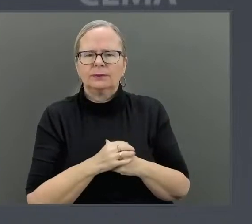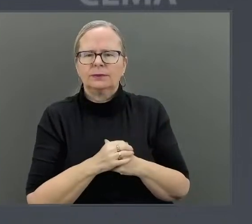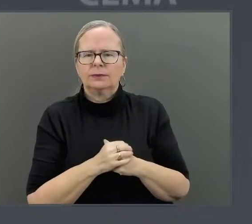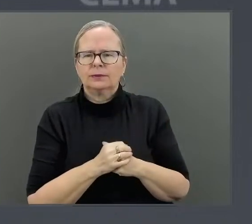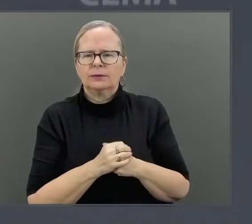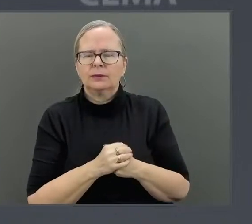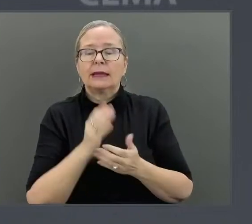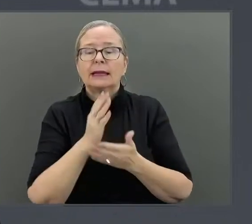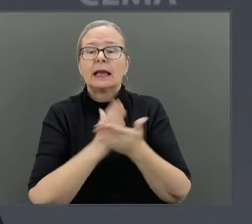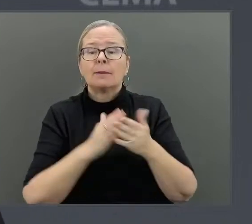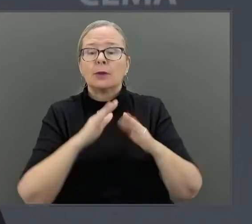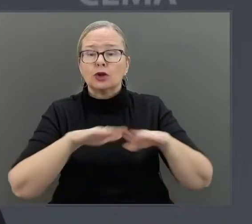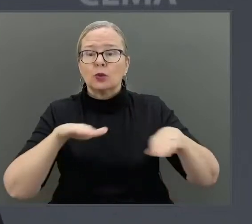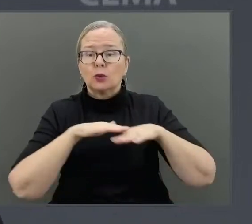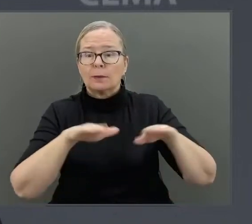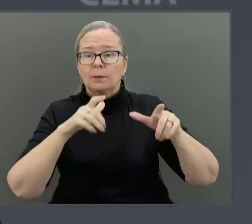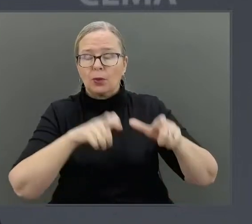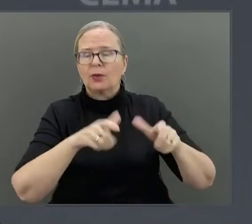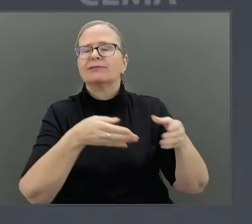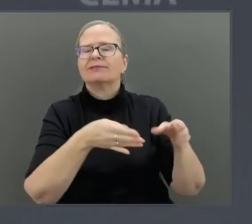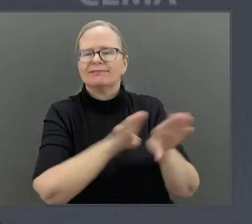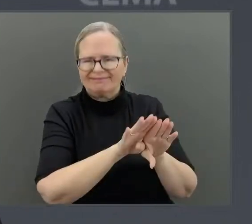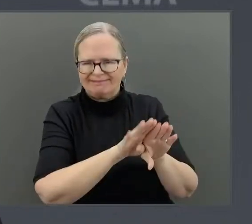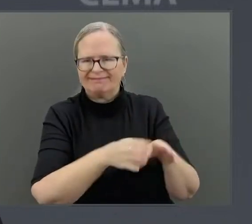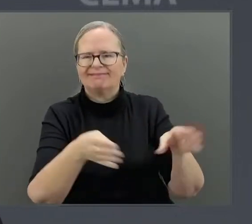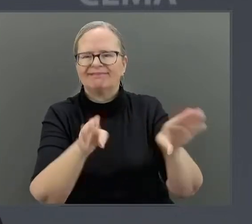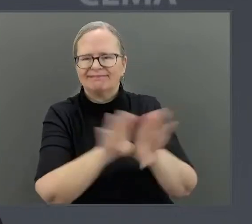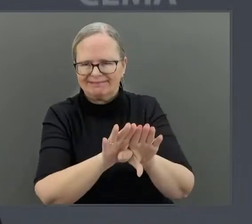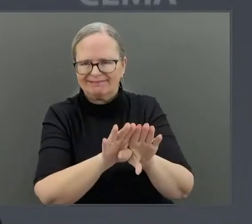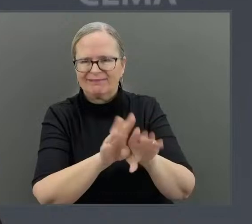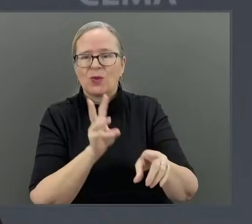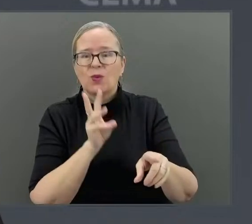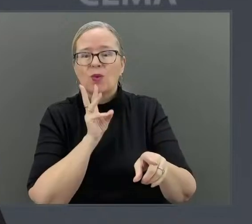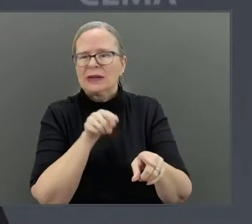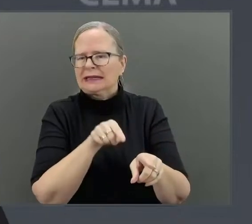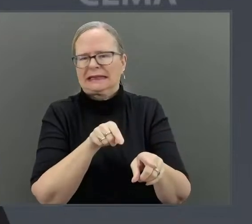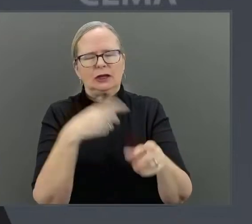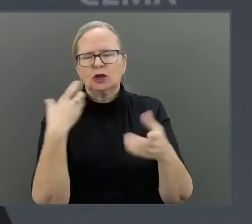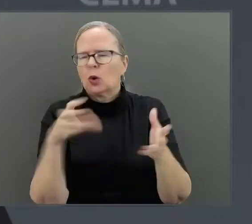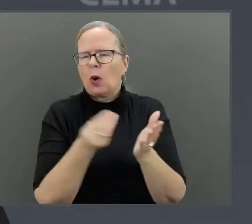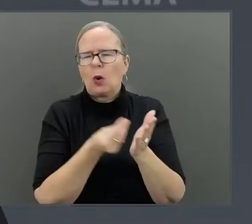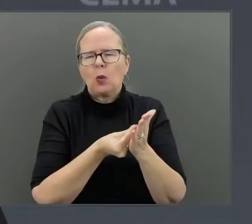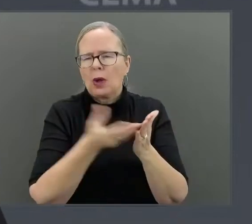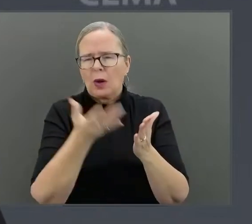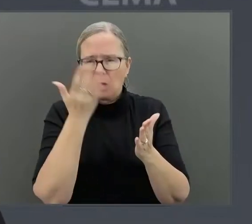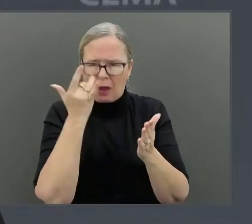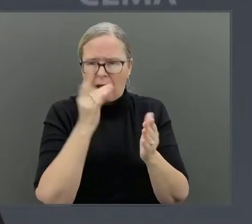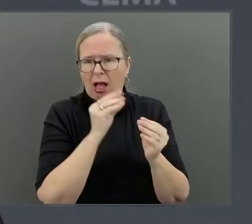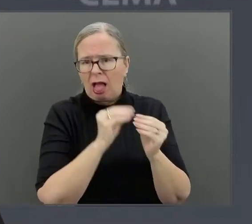maintenance on the coming day in the coming days City Crews will be taking dechlorinated water from